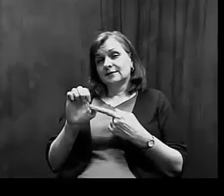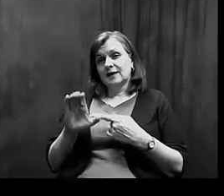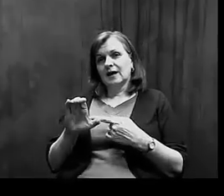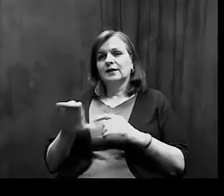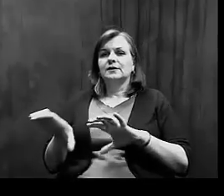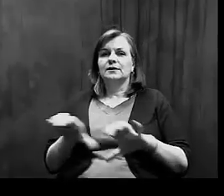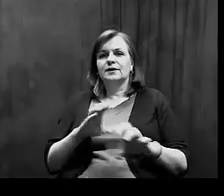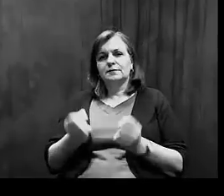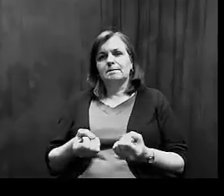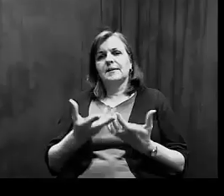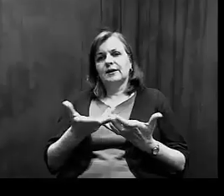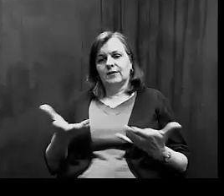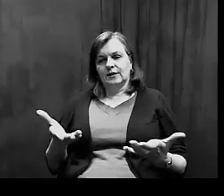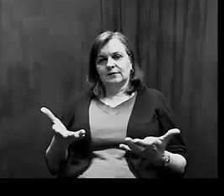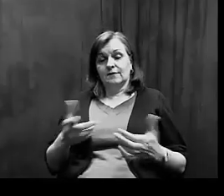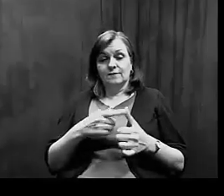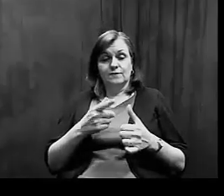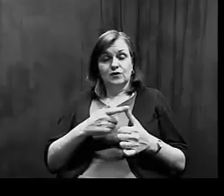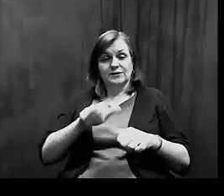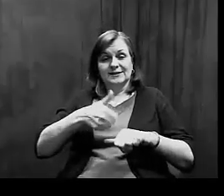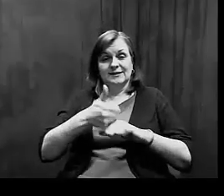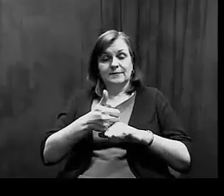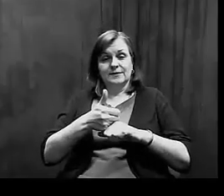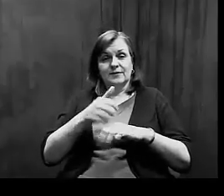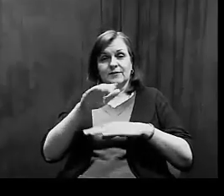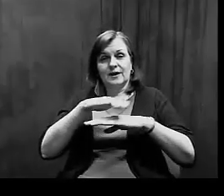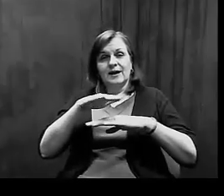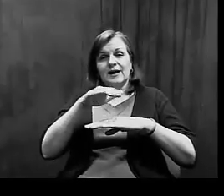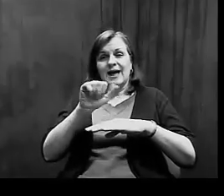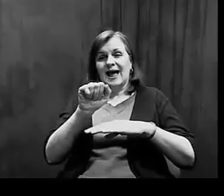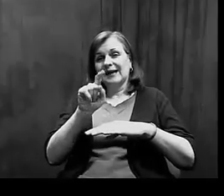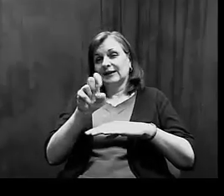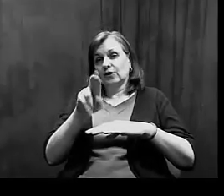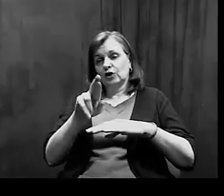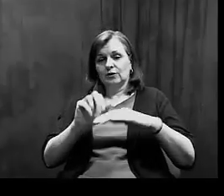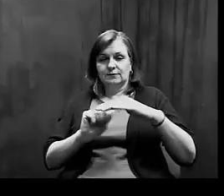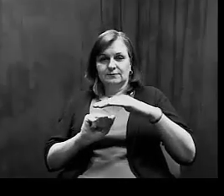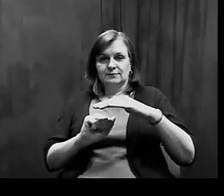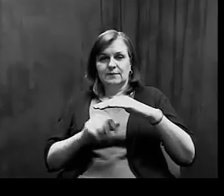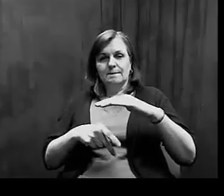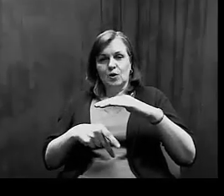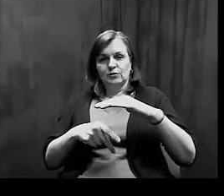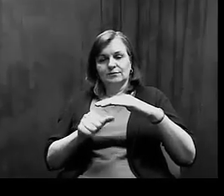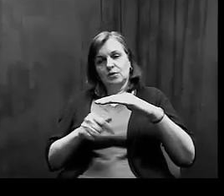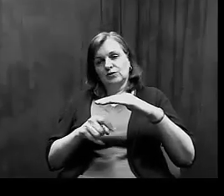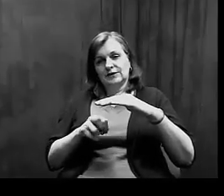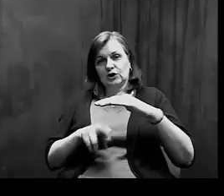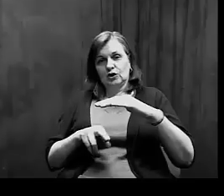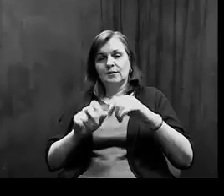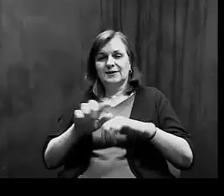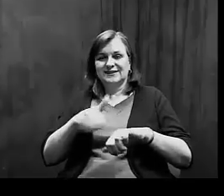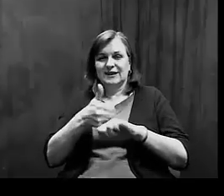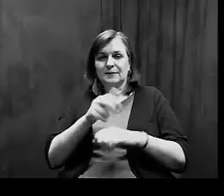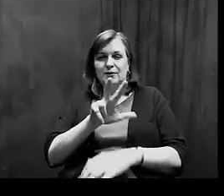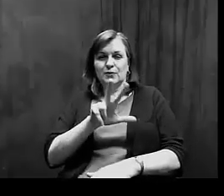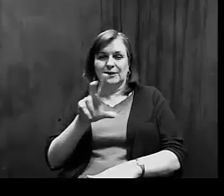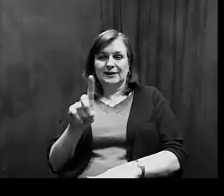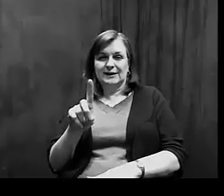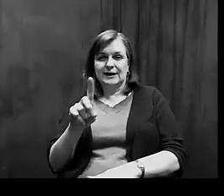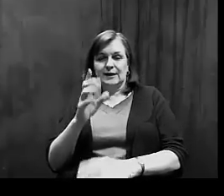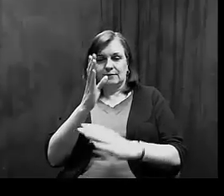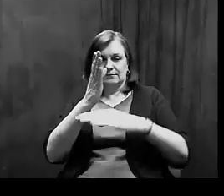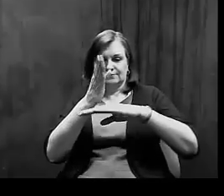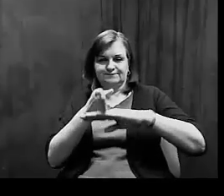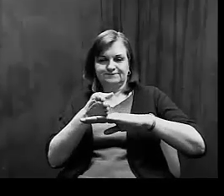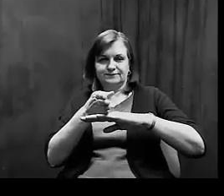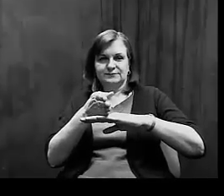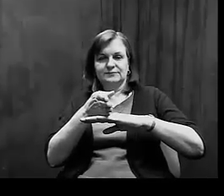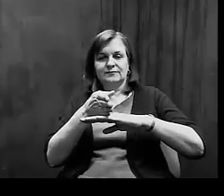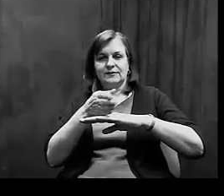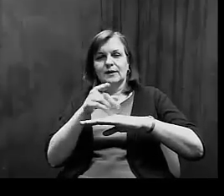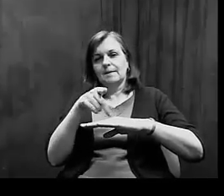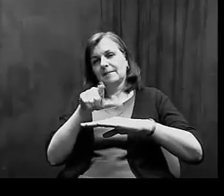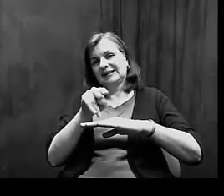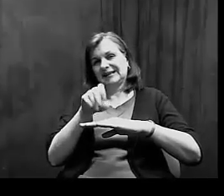sonic is actually doing a whole lot here for us not only is a setting up anterior and posterior, but it's also setting up a three dimensional